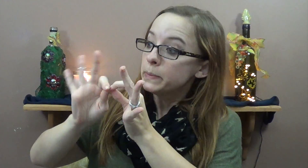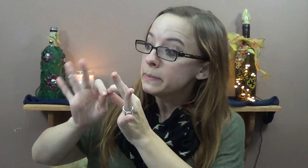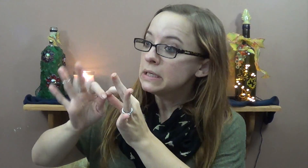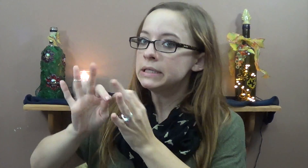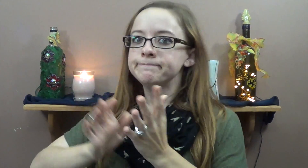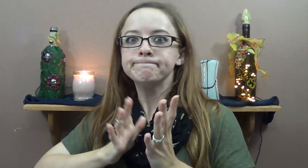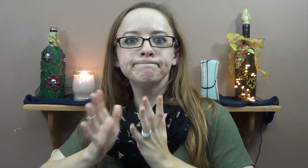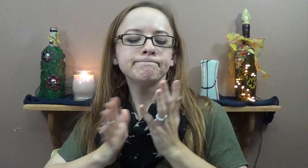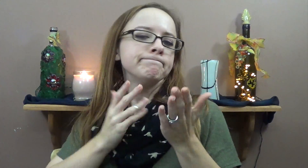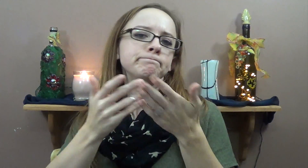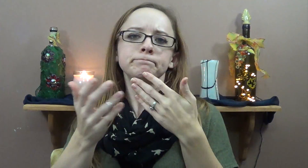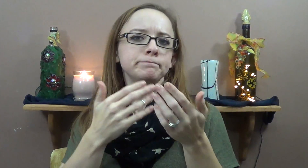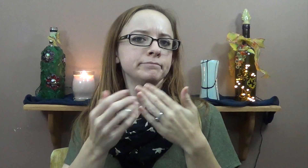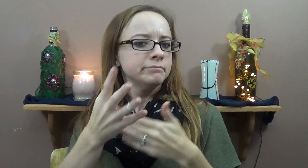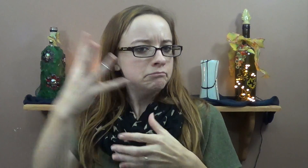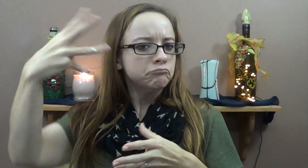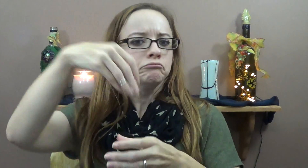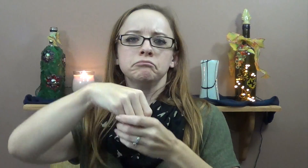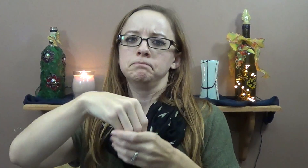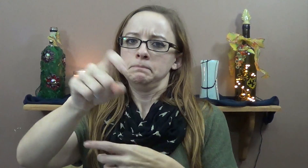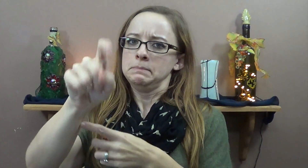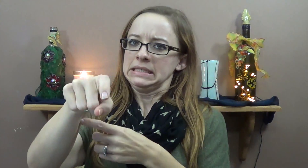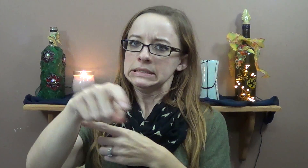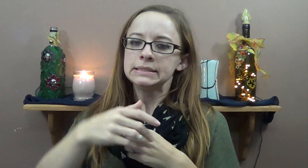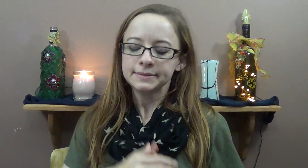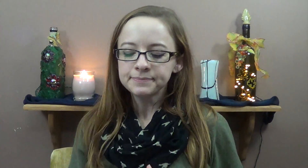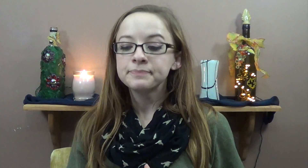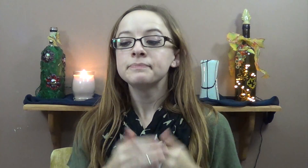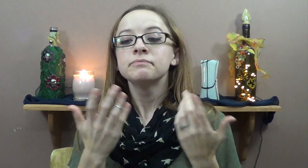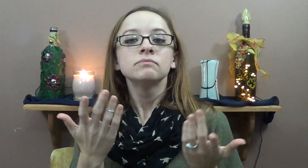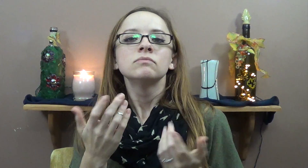casual signing, or you're interpreting formally. It doesn't matter, you